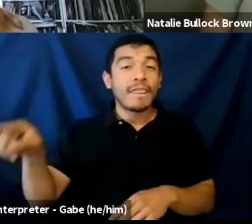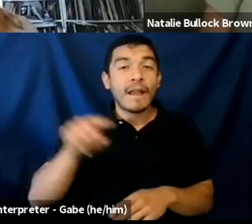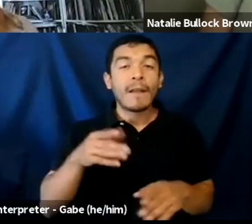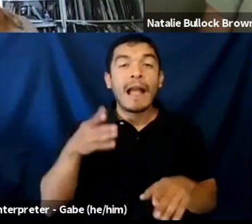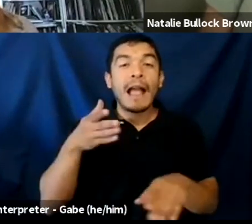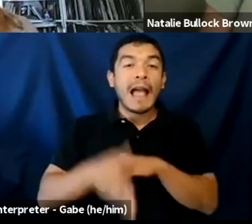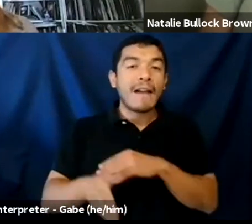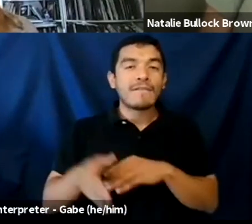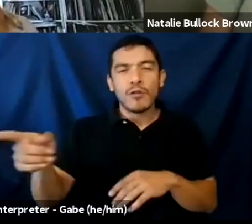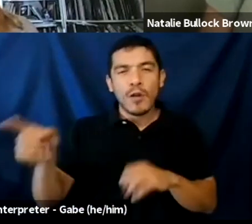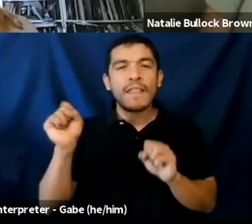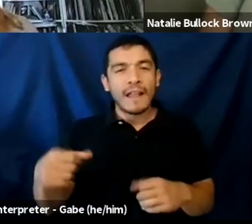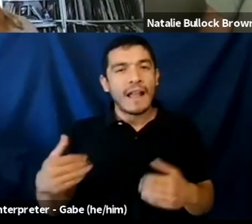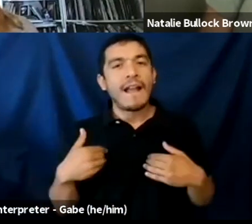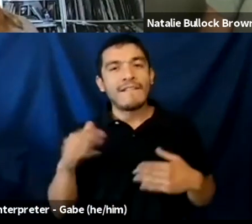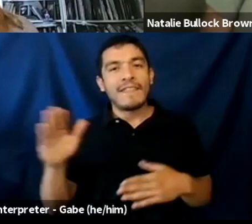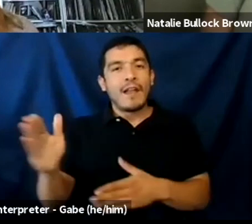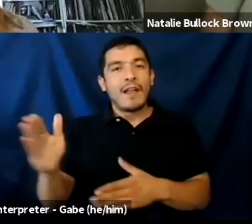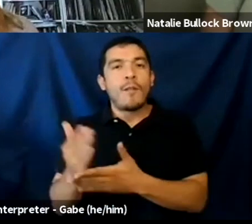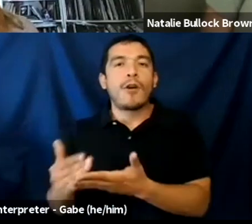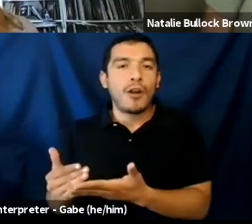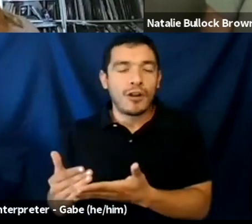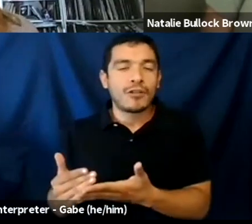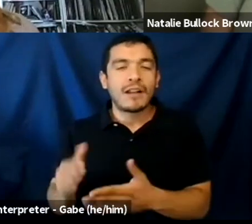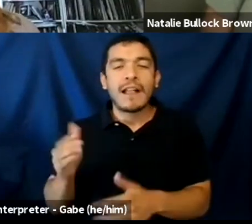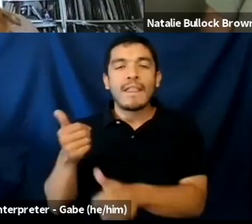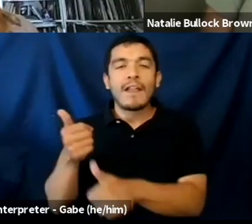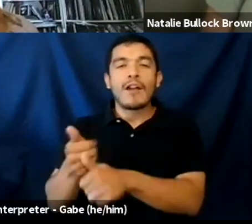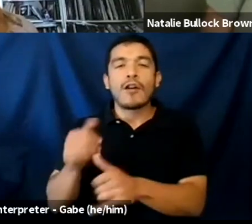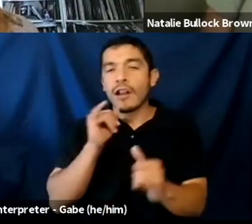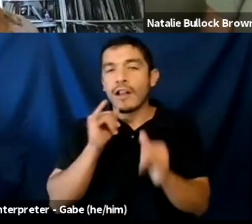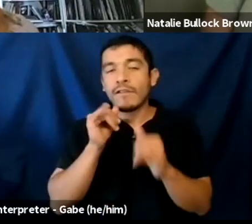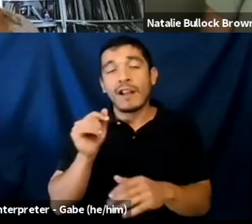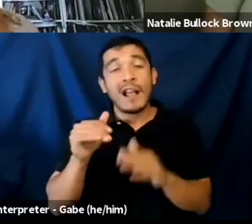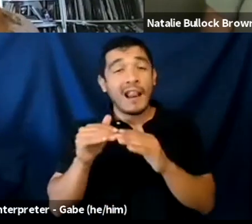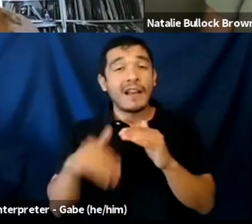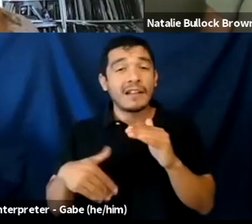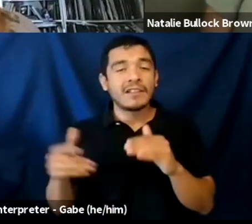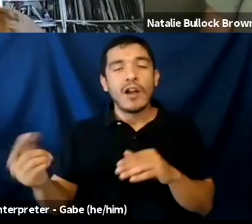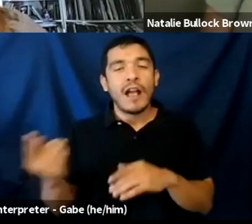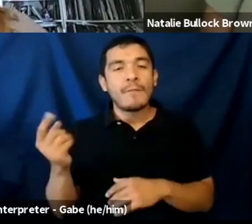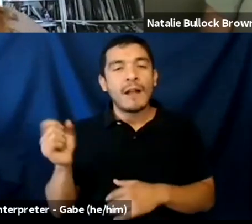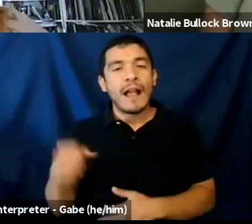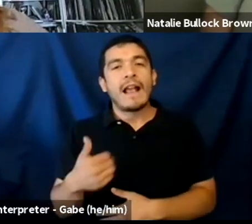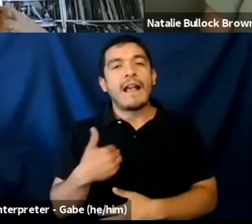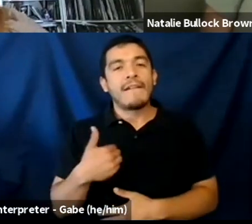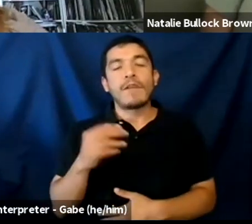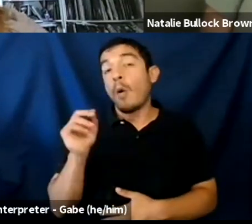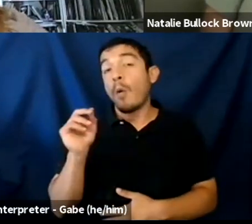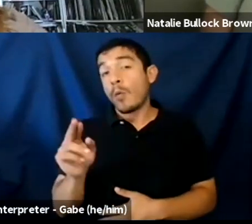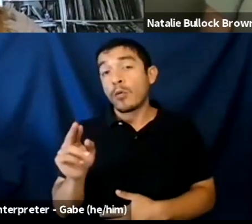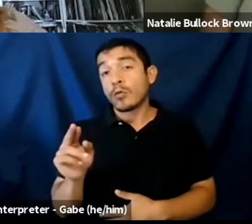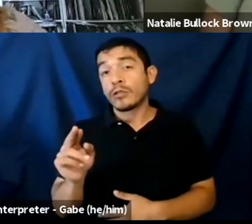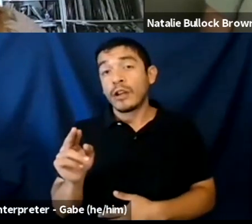so that they just have their own interview as something that they can own. Or how do we,